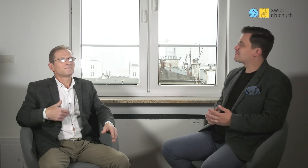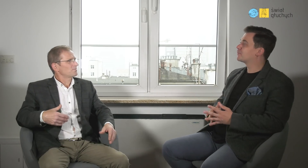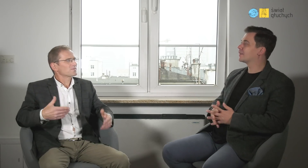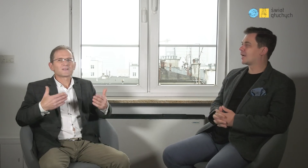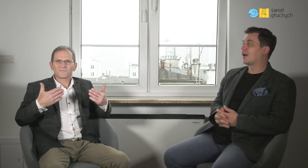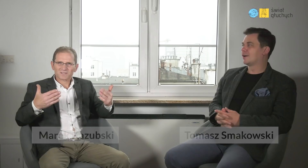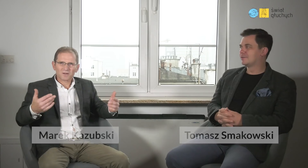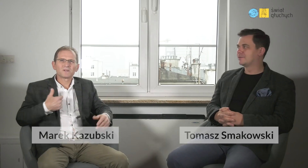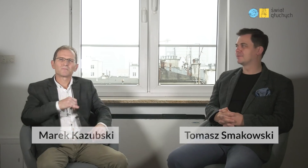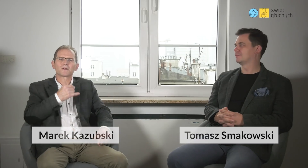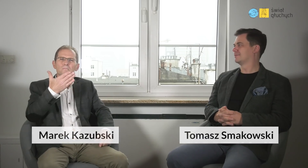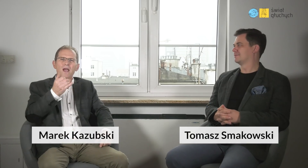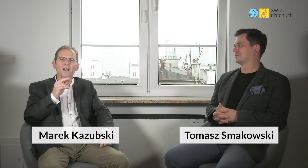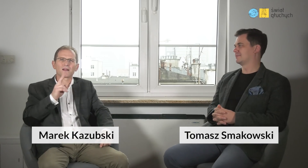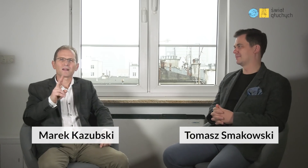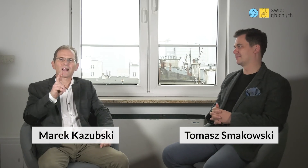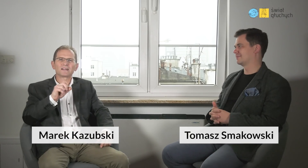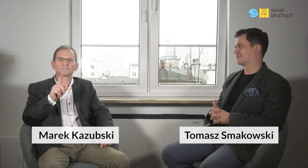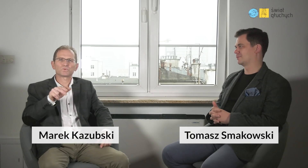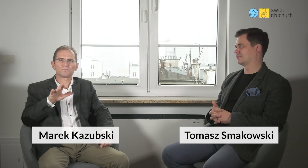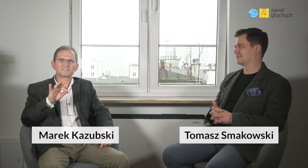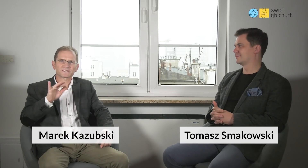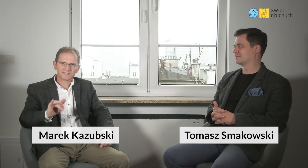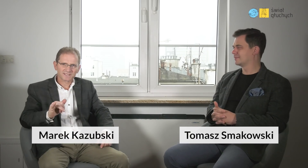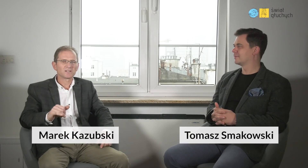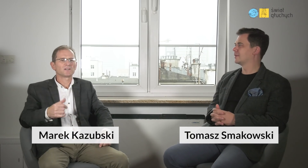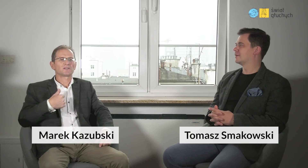Hello, my name is Marek Kazubski.